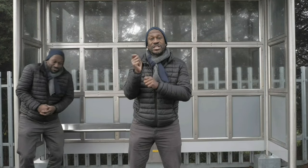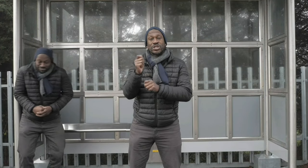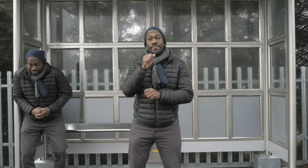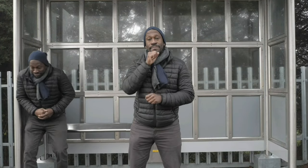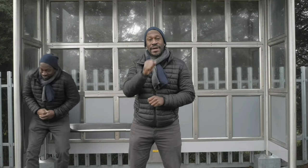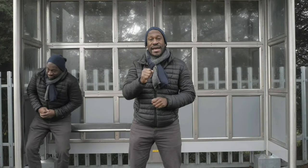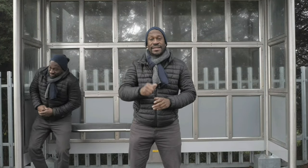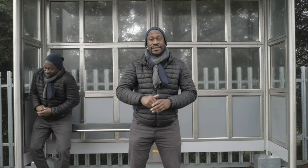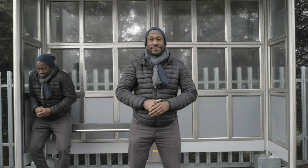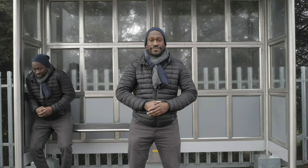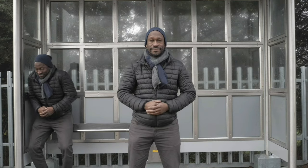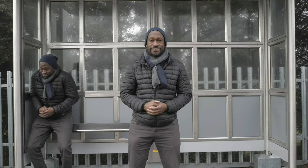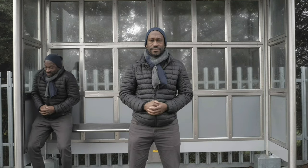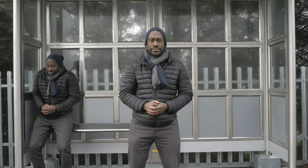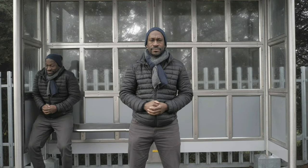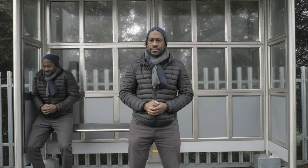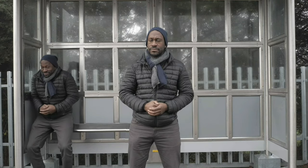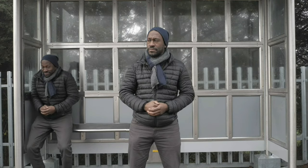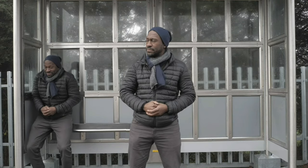Yes, we said, for in summer the anglers use it,